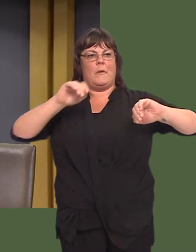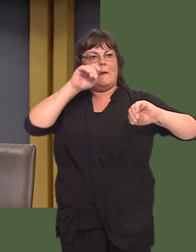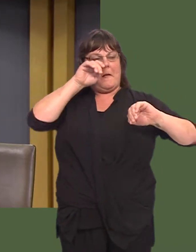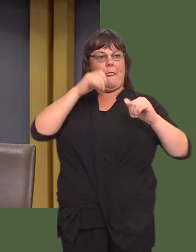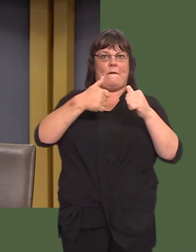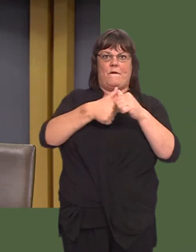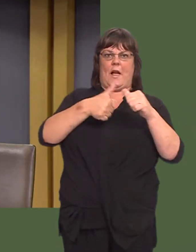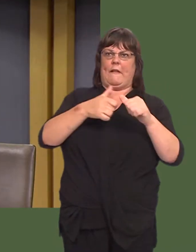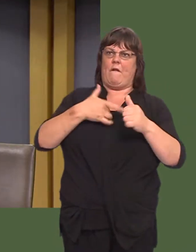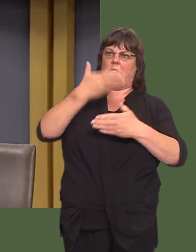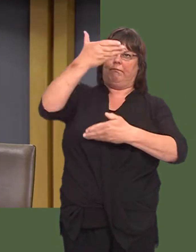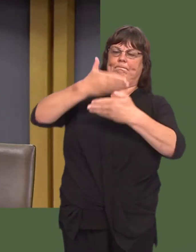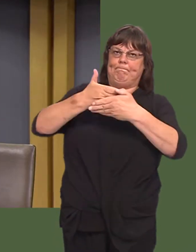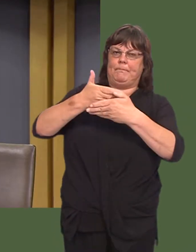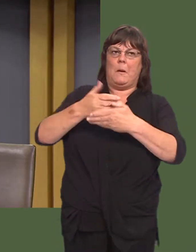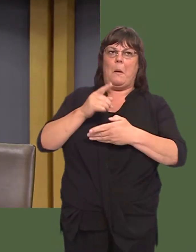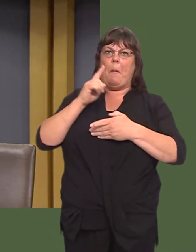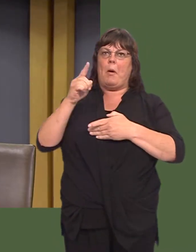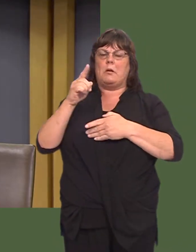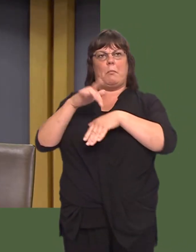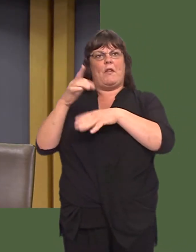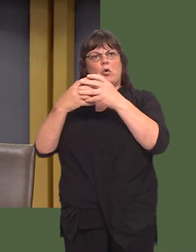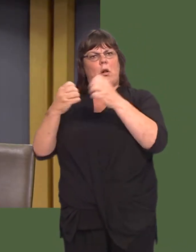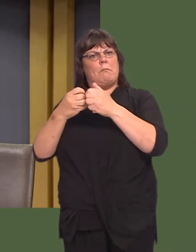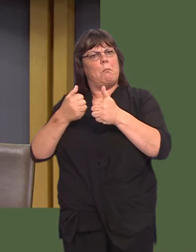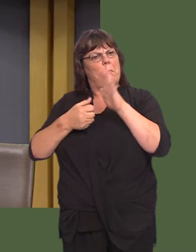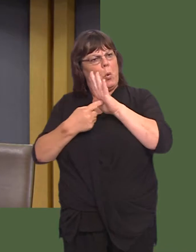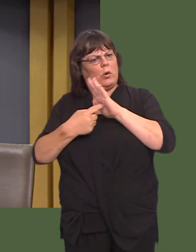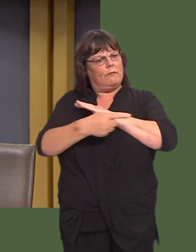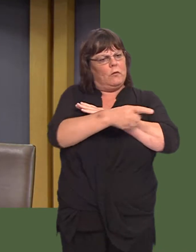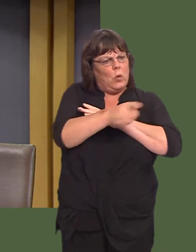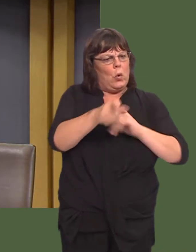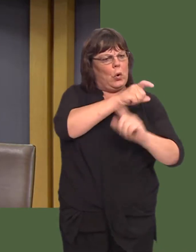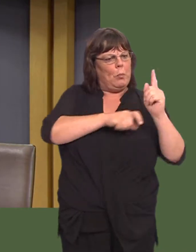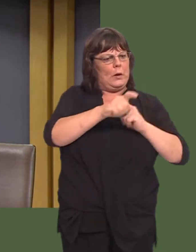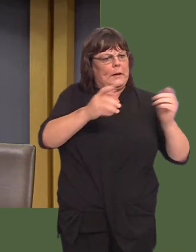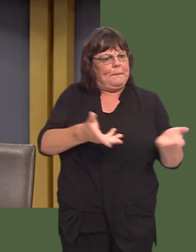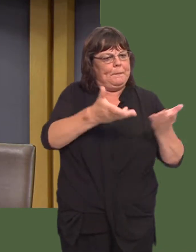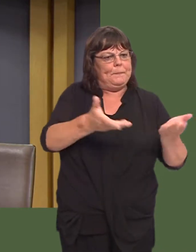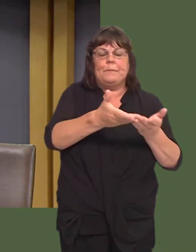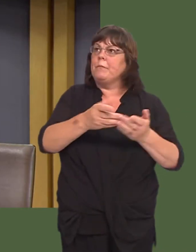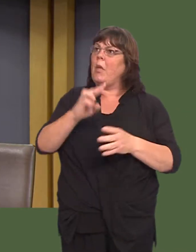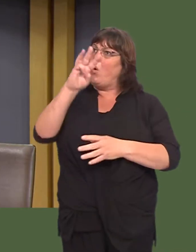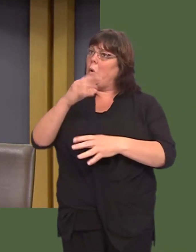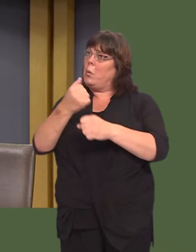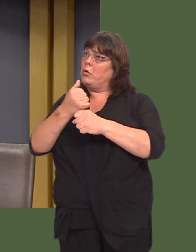are also important assets in the community. So, I wondered is there any way in which the Welsh Government can help to preserve them